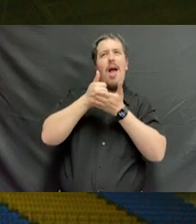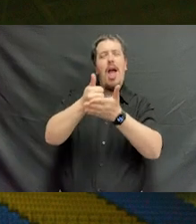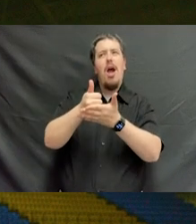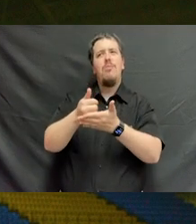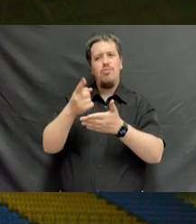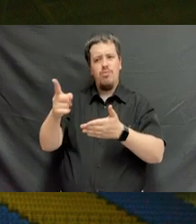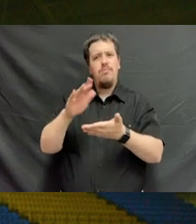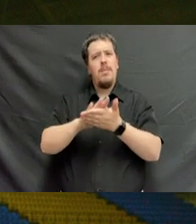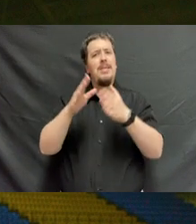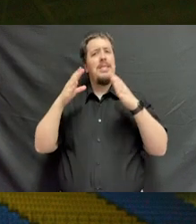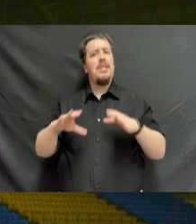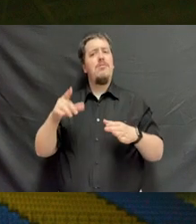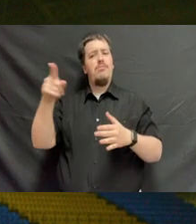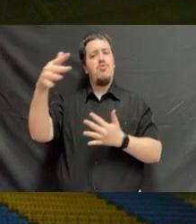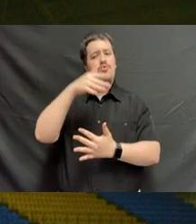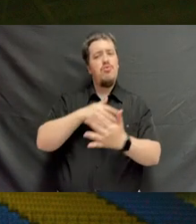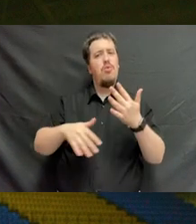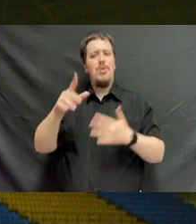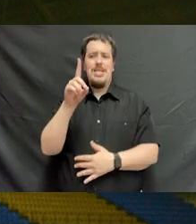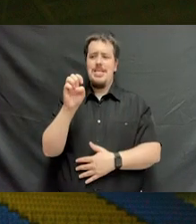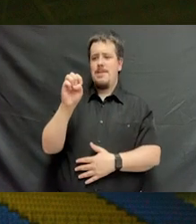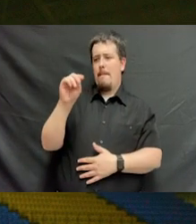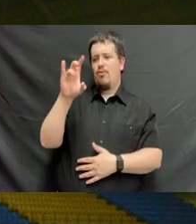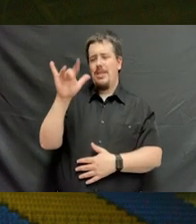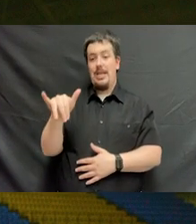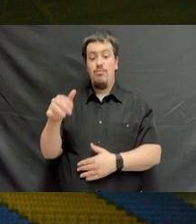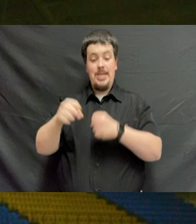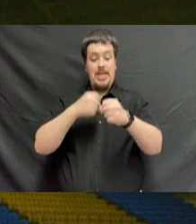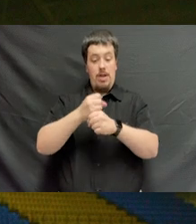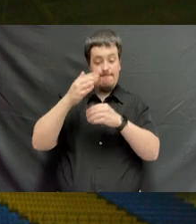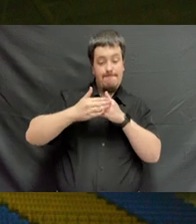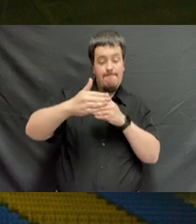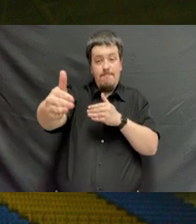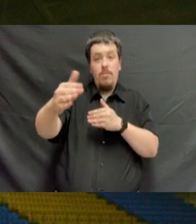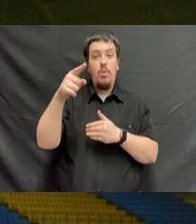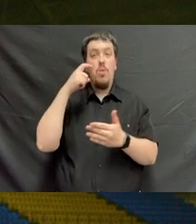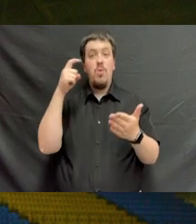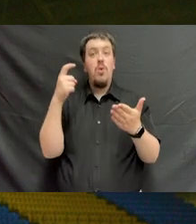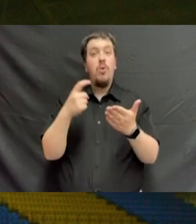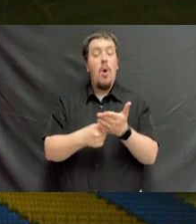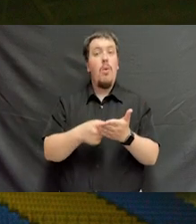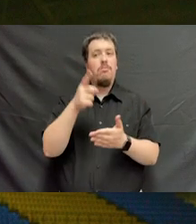as citizens of our social democracy. In the years to come, you will realize that they are the ones